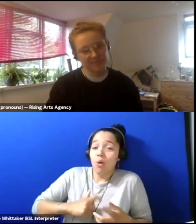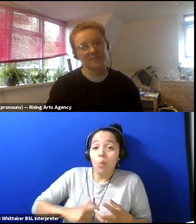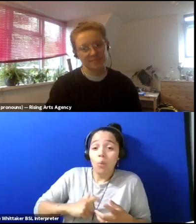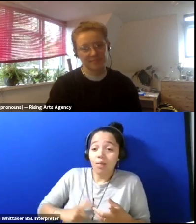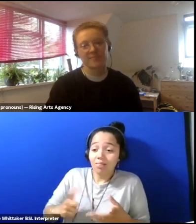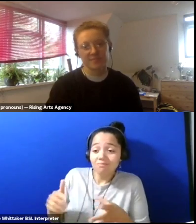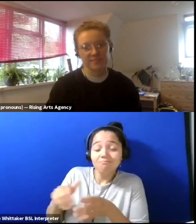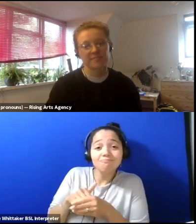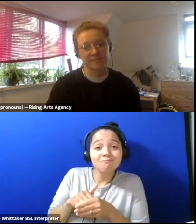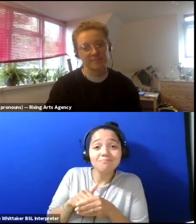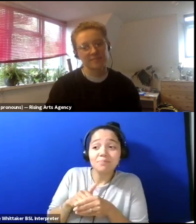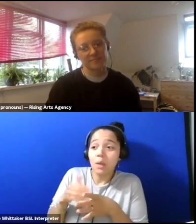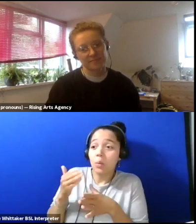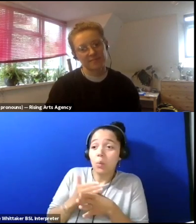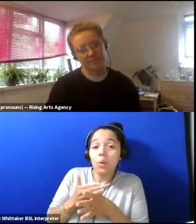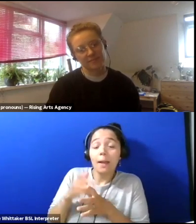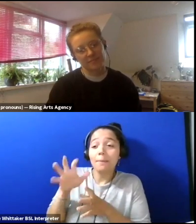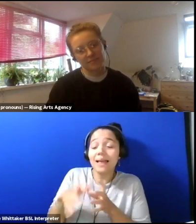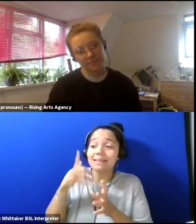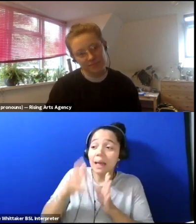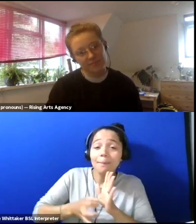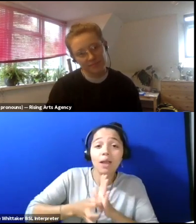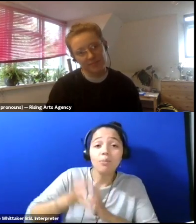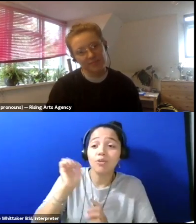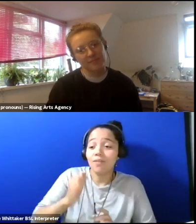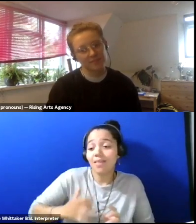their workplaces can be improved and their lives can be improved.